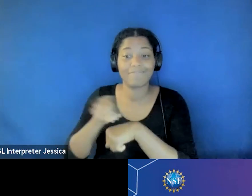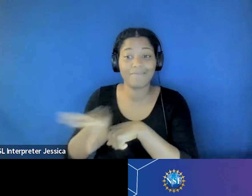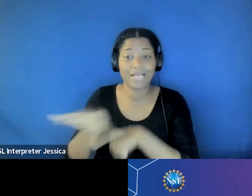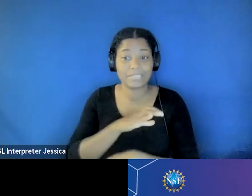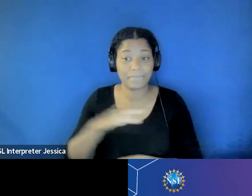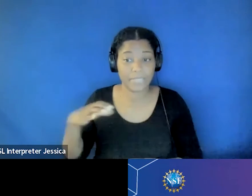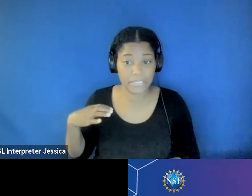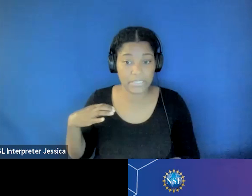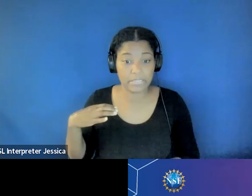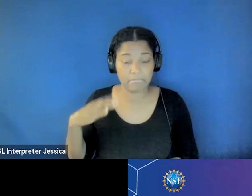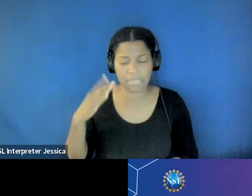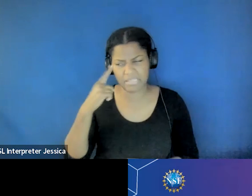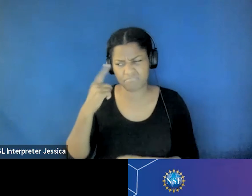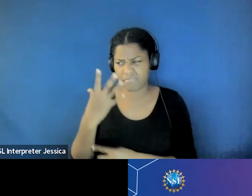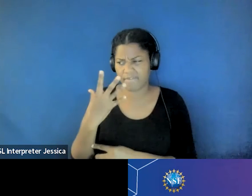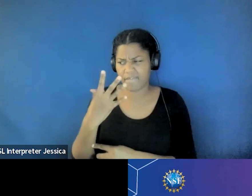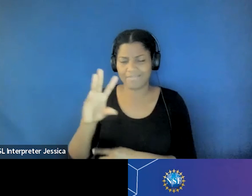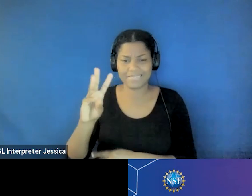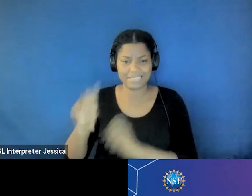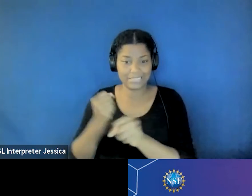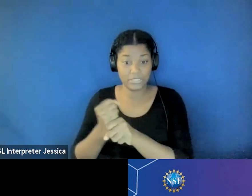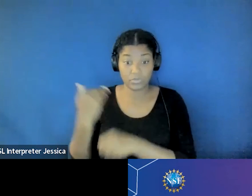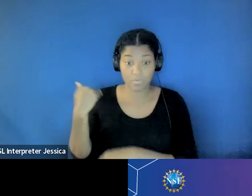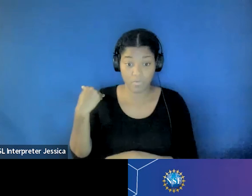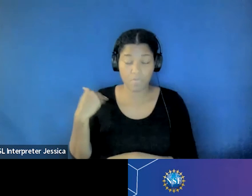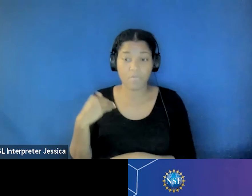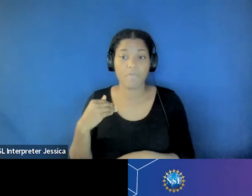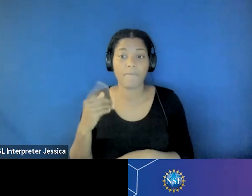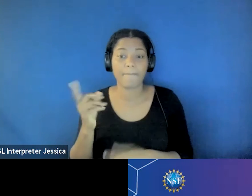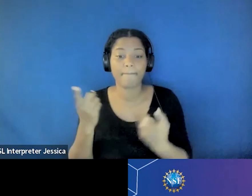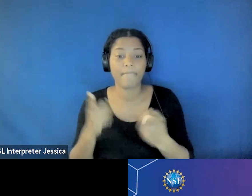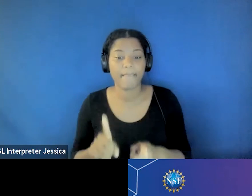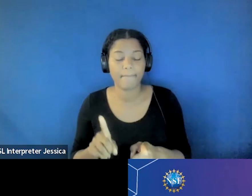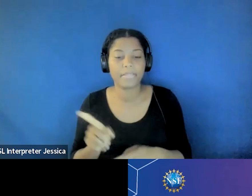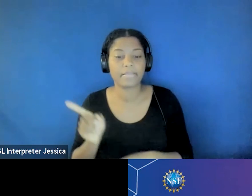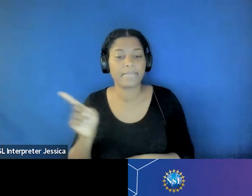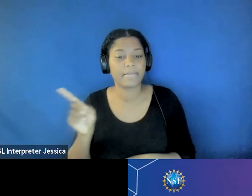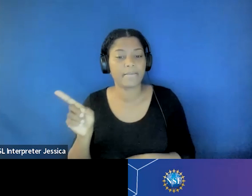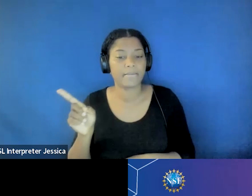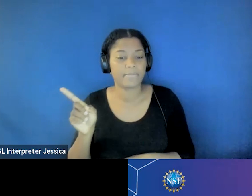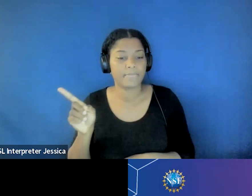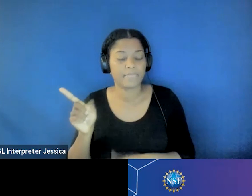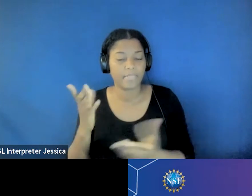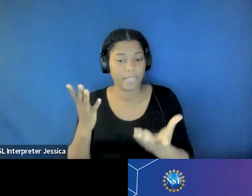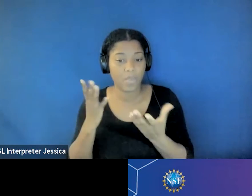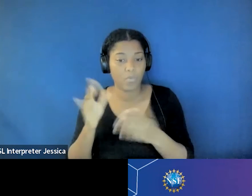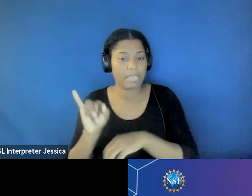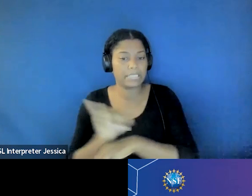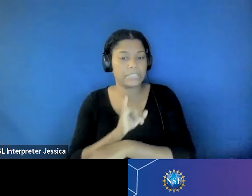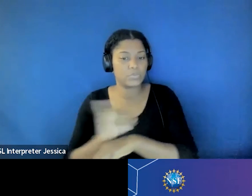number of years ago, maybe five or six years ago, there was a desire to have the institution describe,